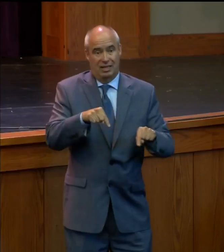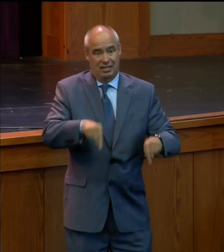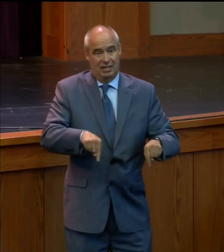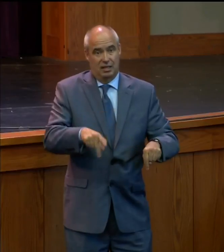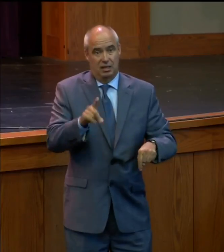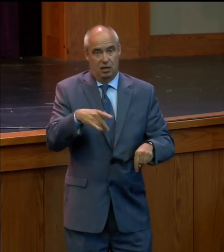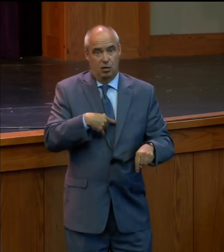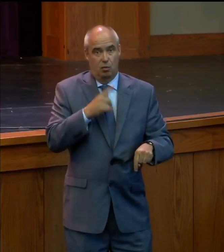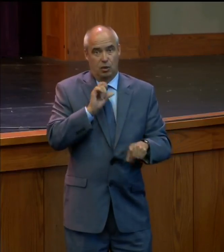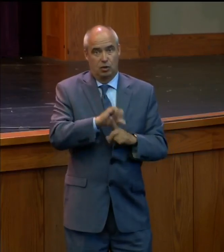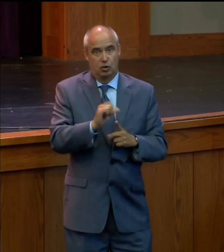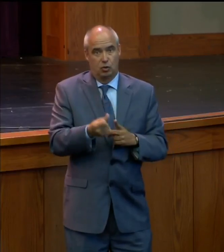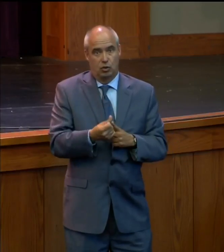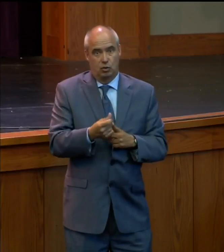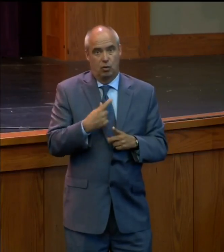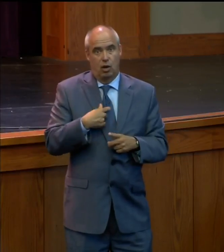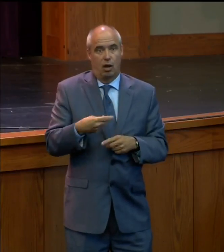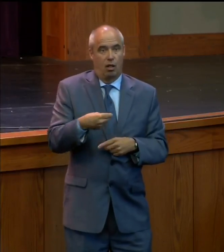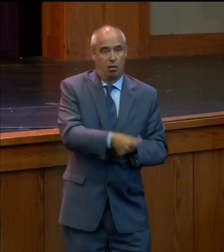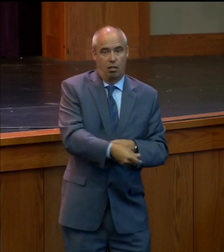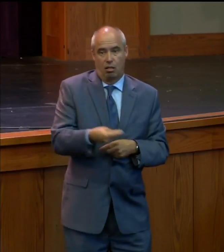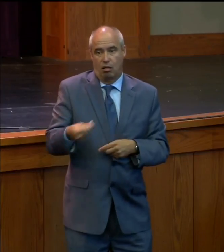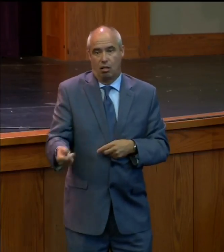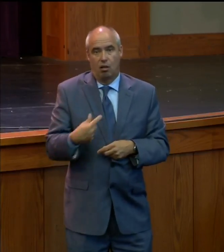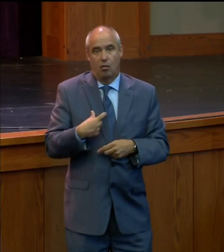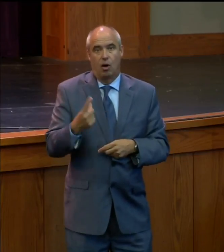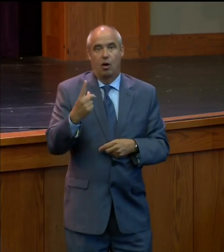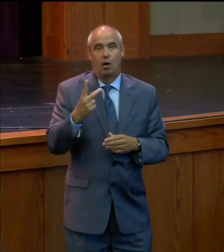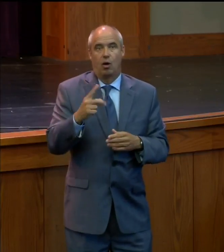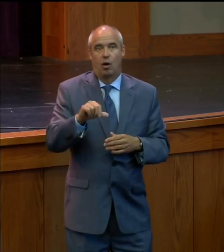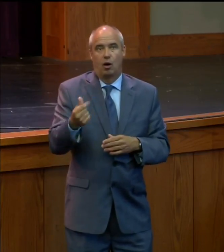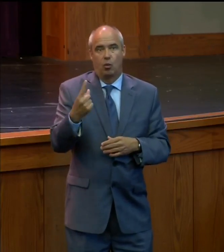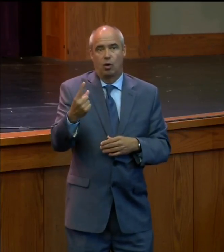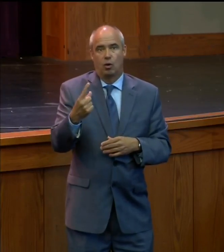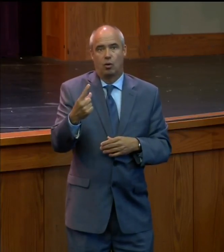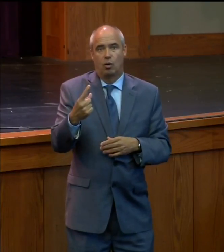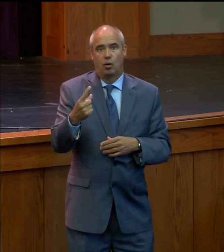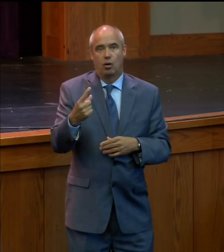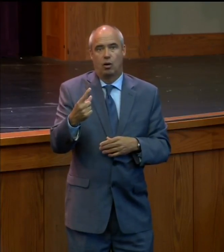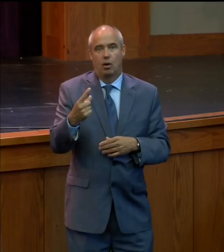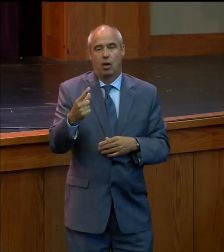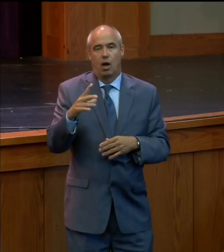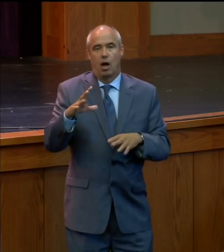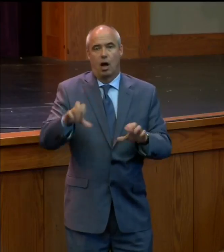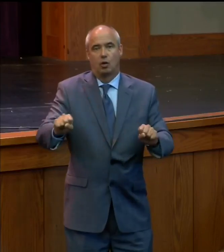IS IN THIS SITUATION THE ONLY OTHERS I KNOW OF ARE OCCUPIED BY MILITARY FORCES.